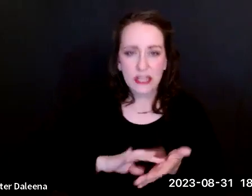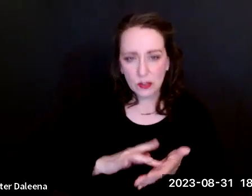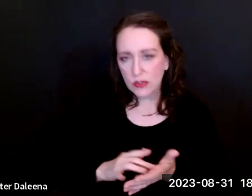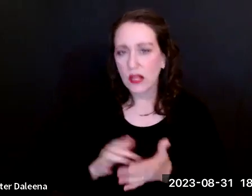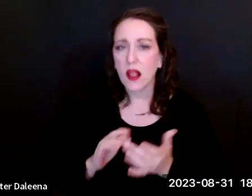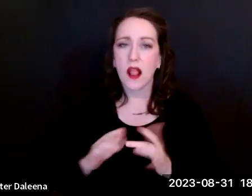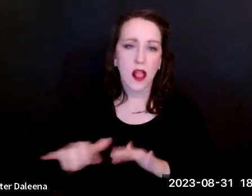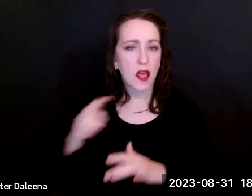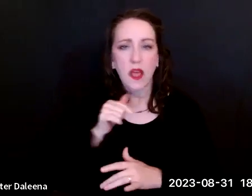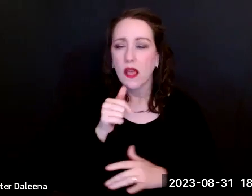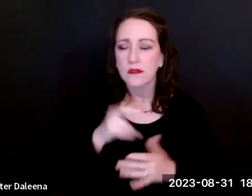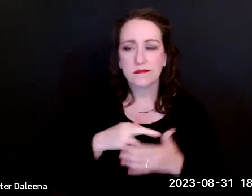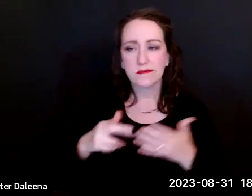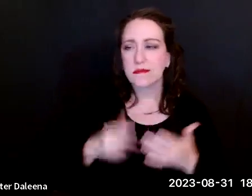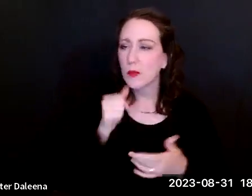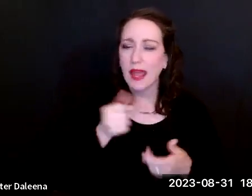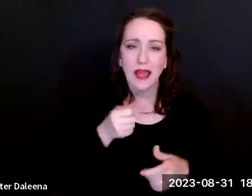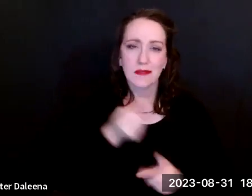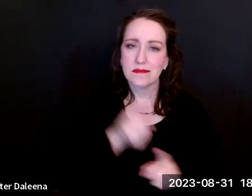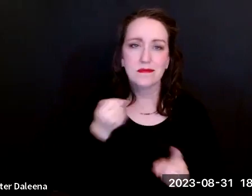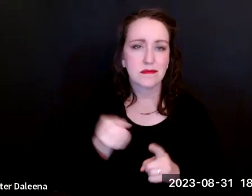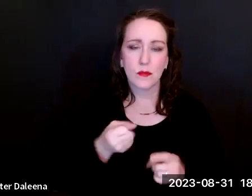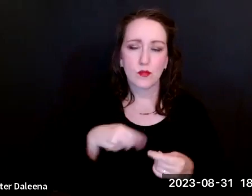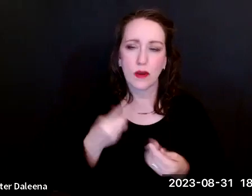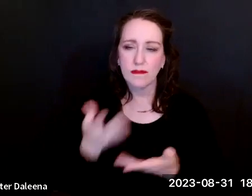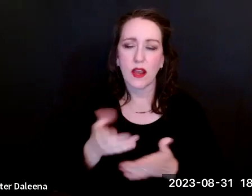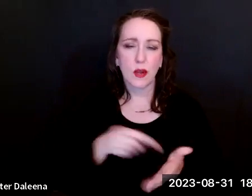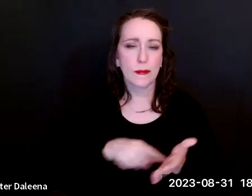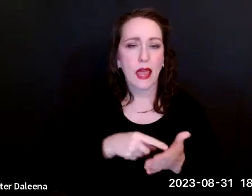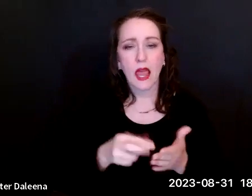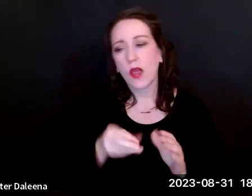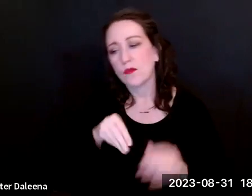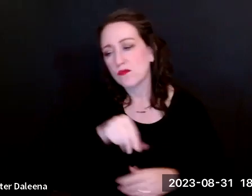authority to affect provider pay or reimbursement nor can we require internships to be paid